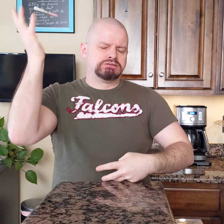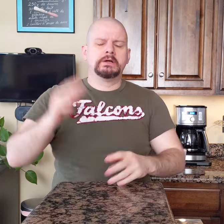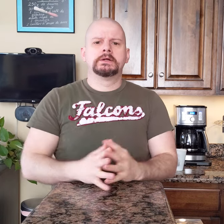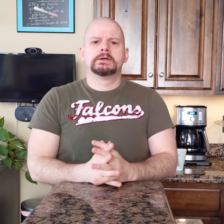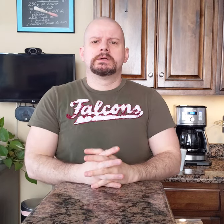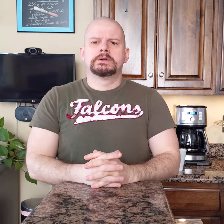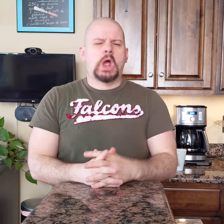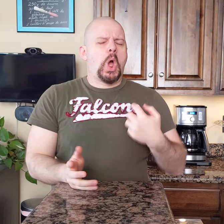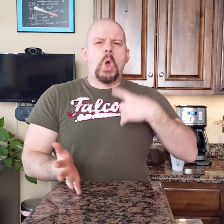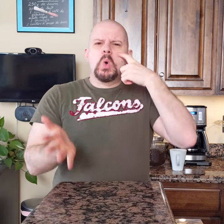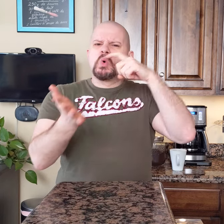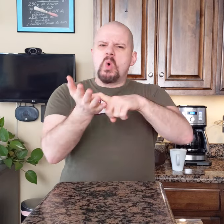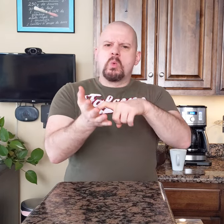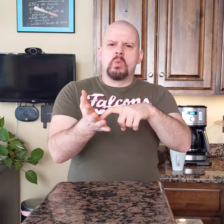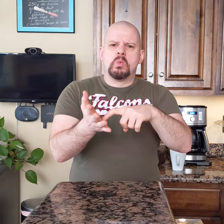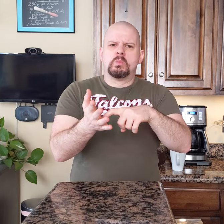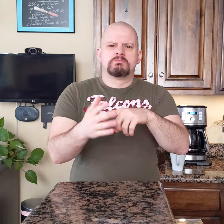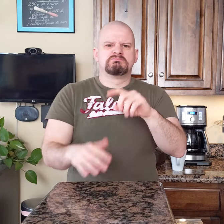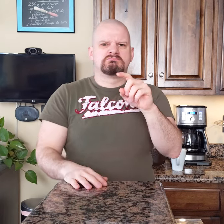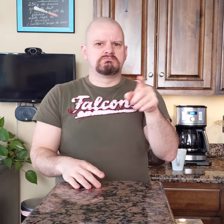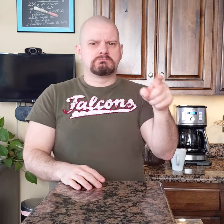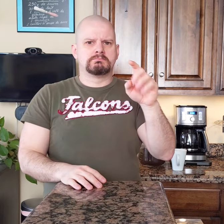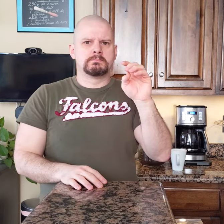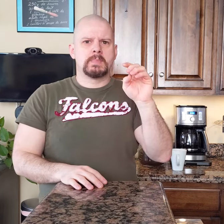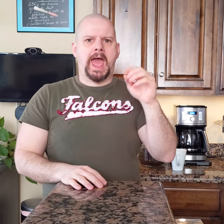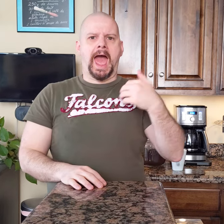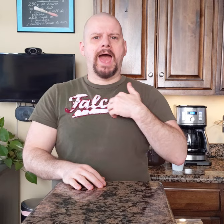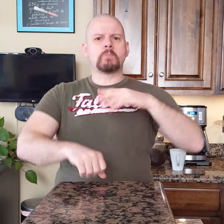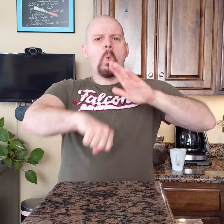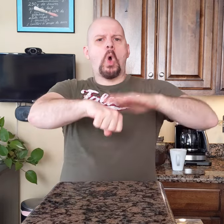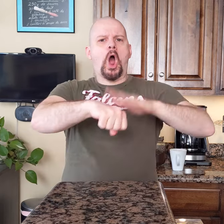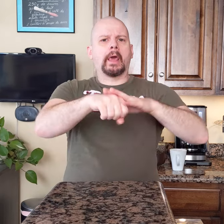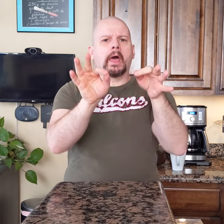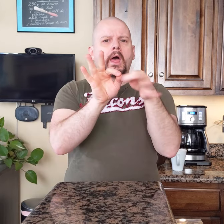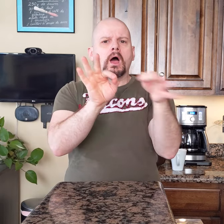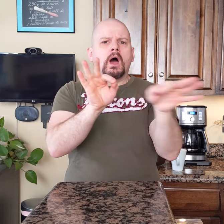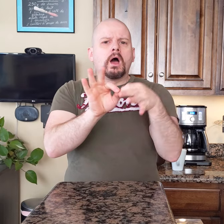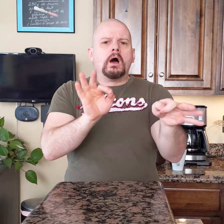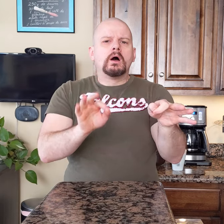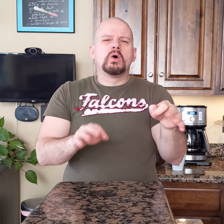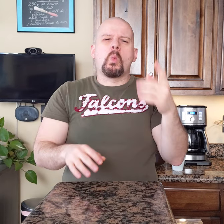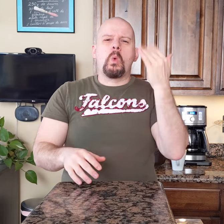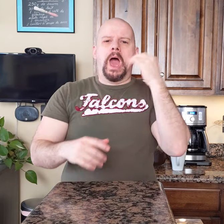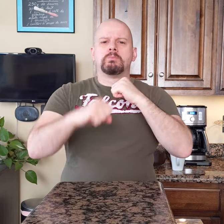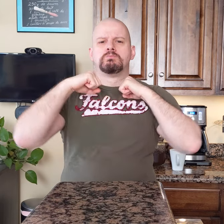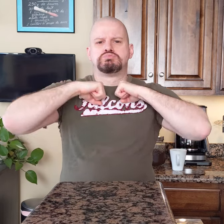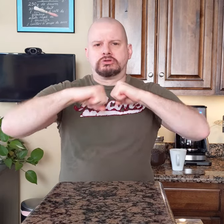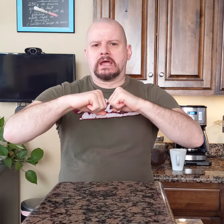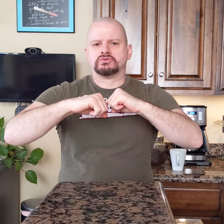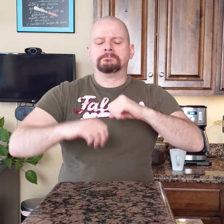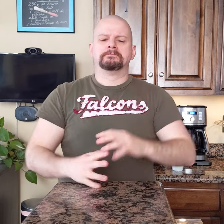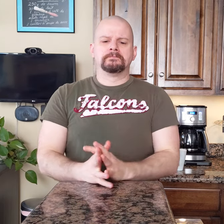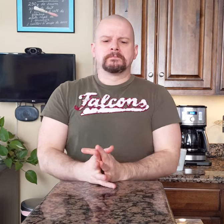I notice they do include warning remarks for protections.